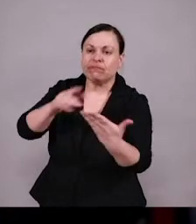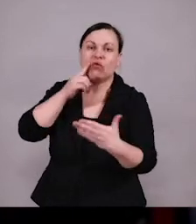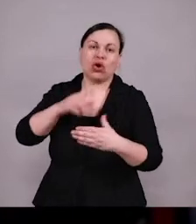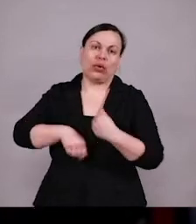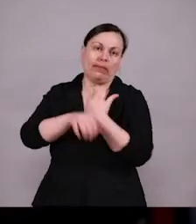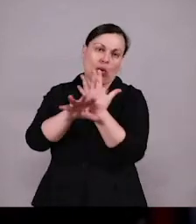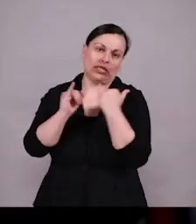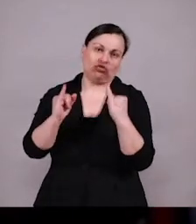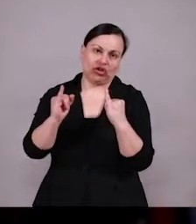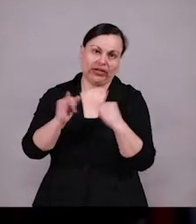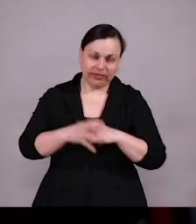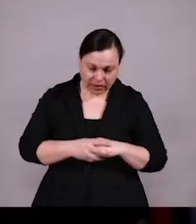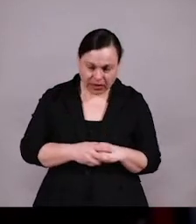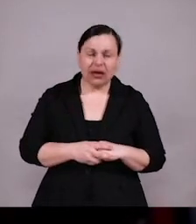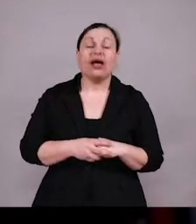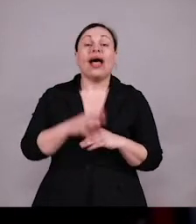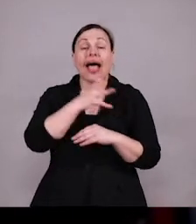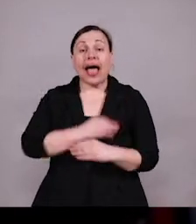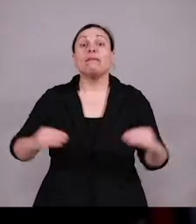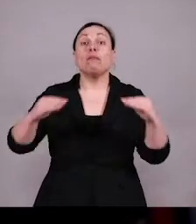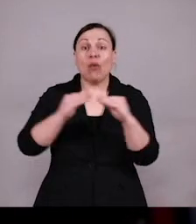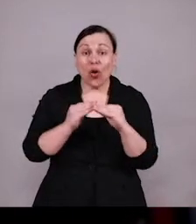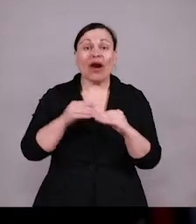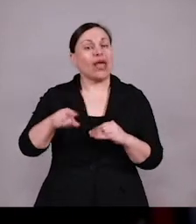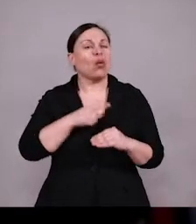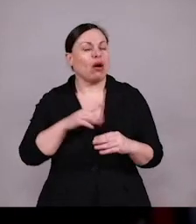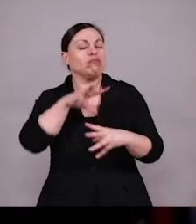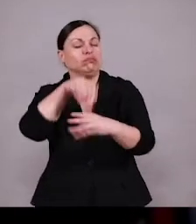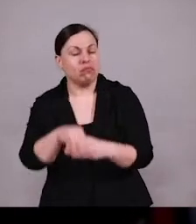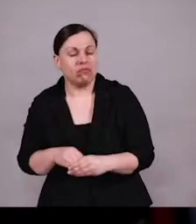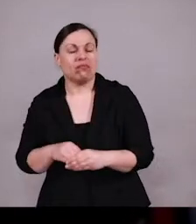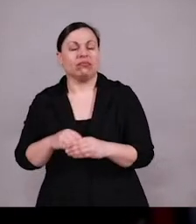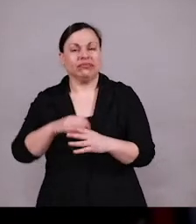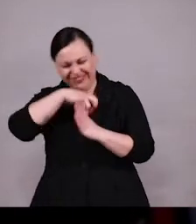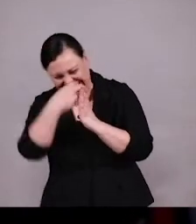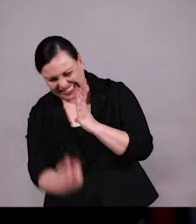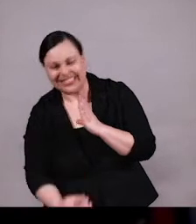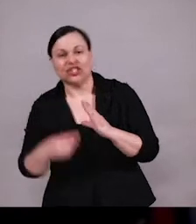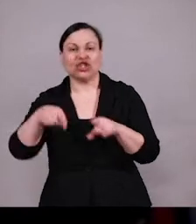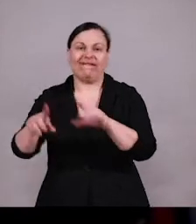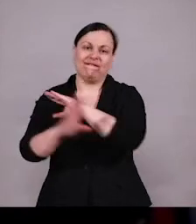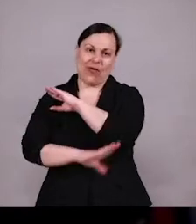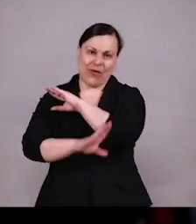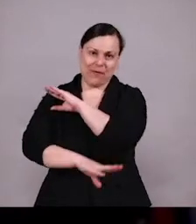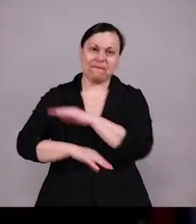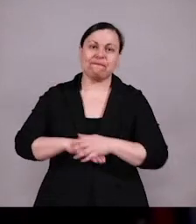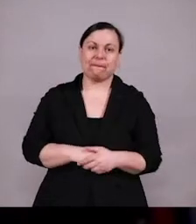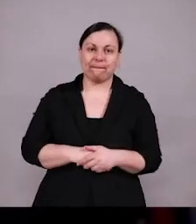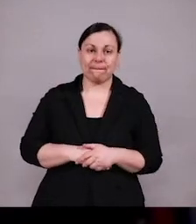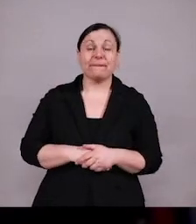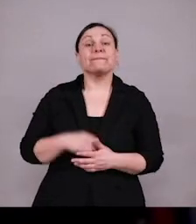instruction and even more engaged over fall term. Yet, while many students have been comfortable